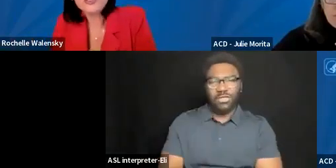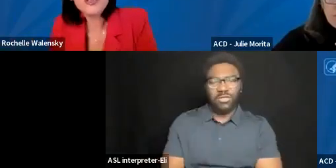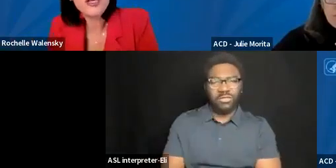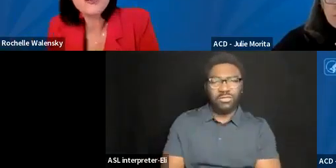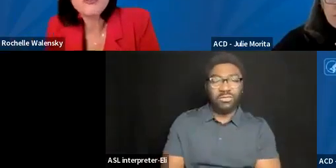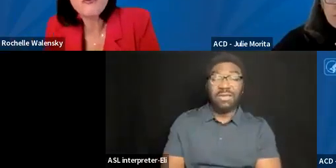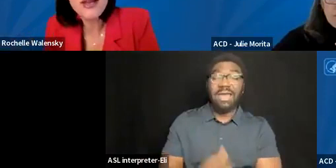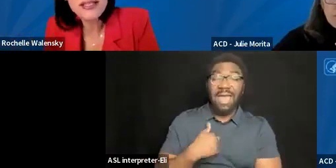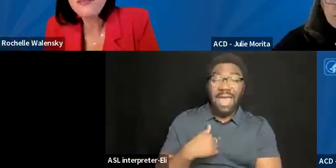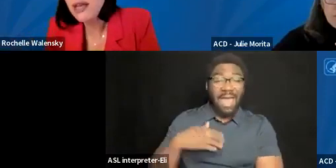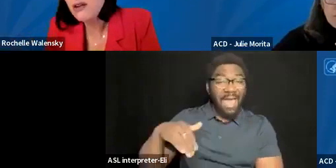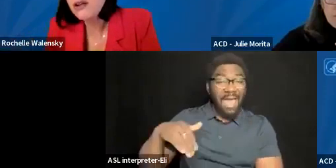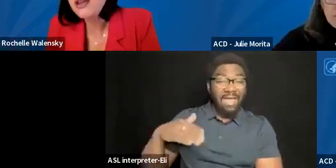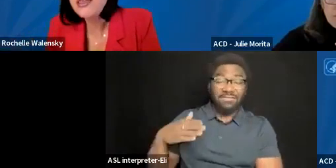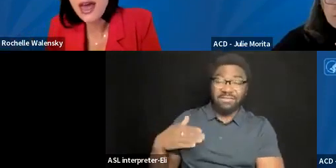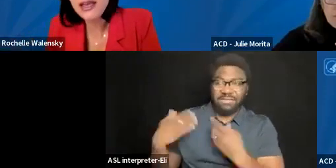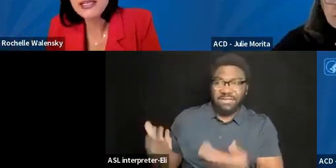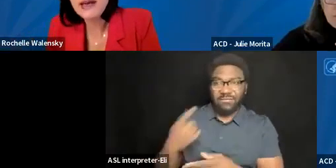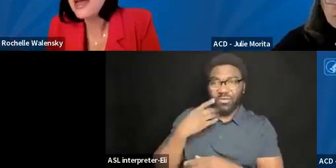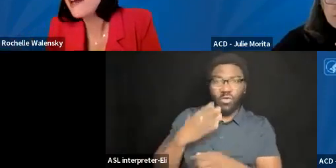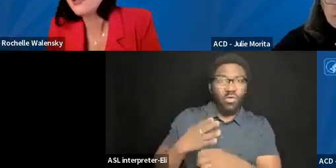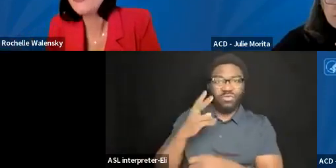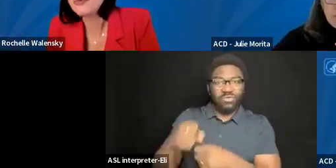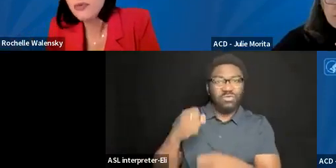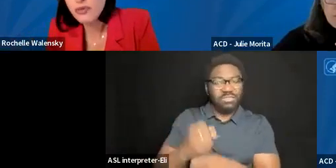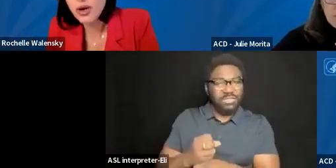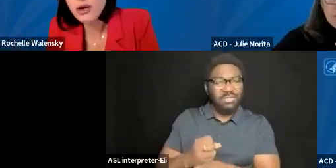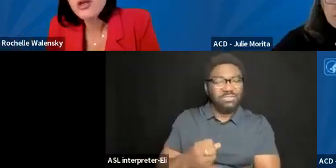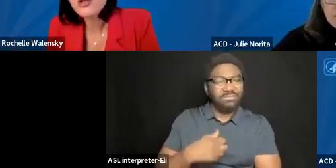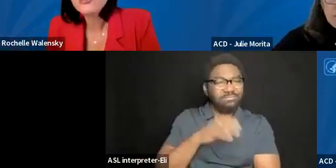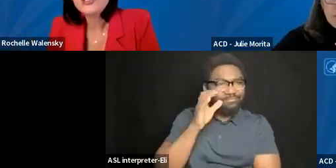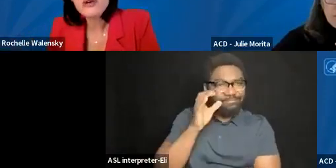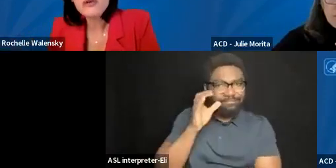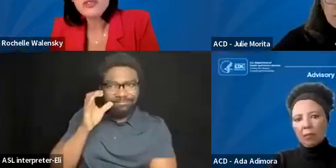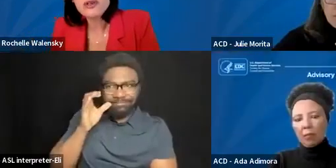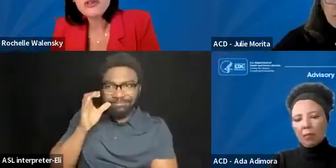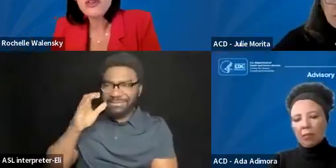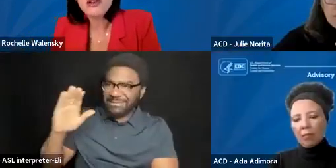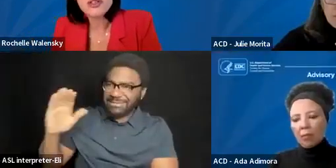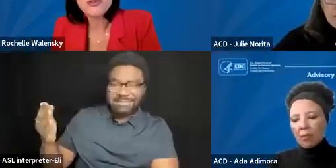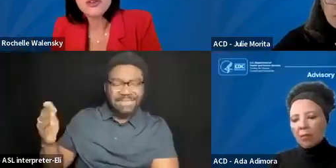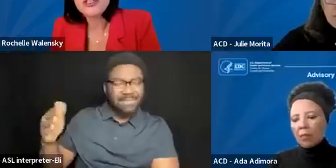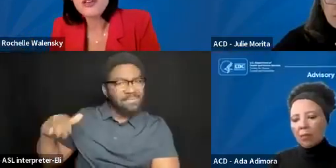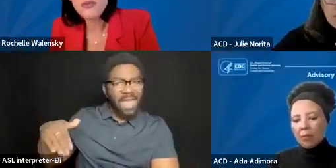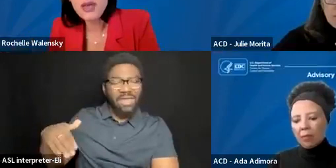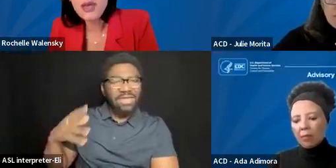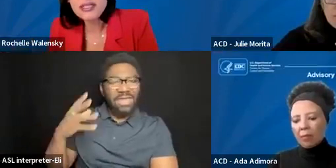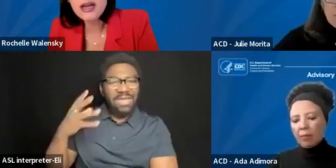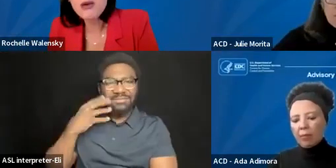than two years, but ways I'm hearing that haven't happened before. So certainly there's a diversity of opinions there.